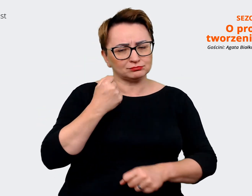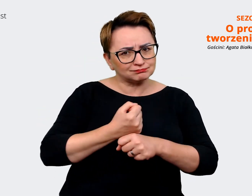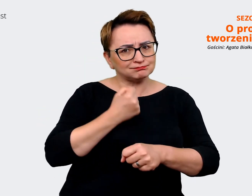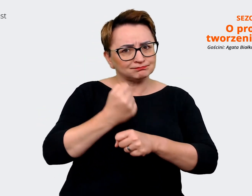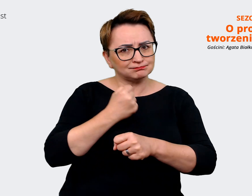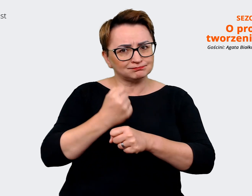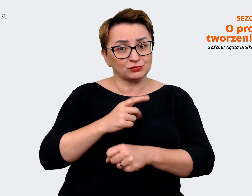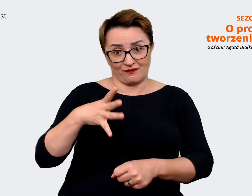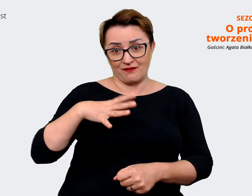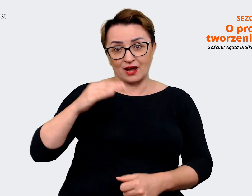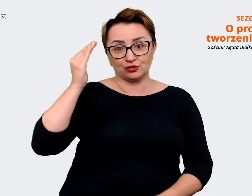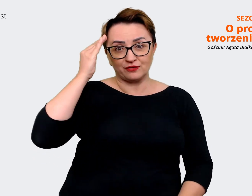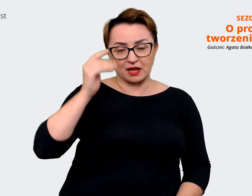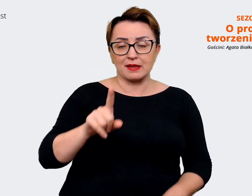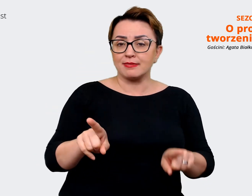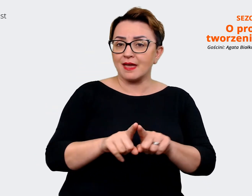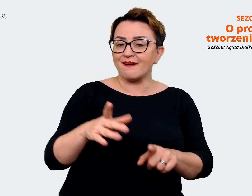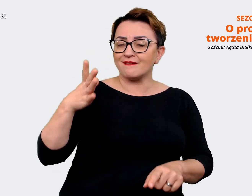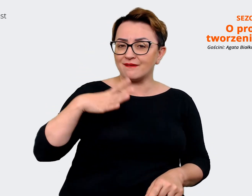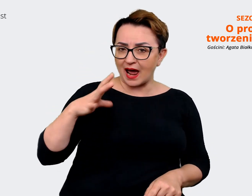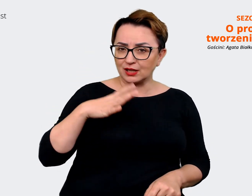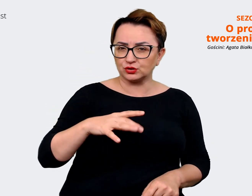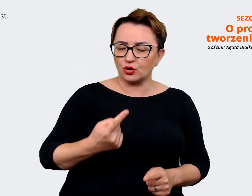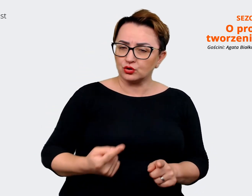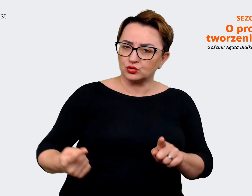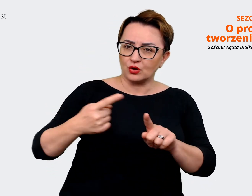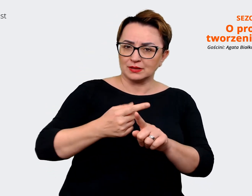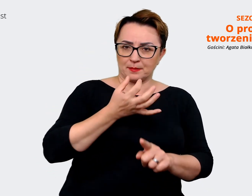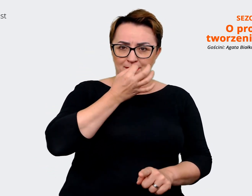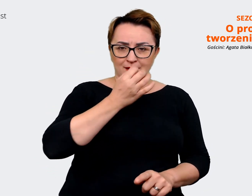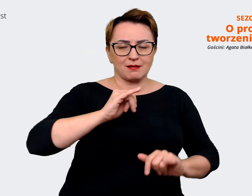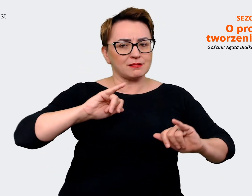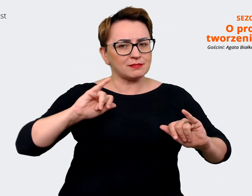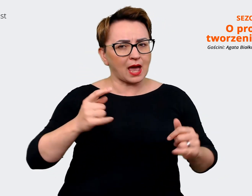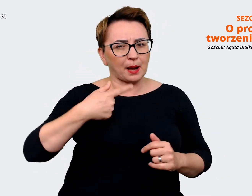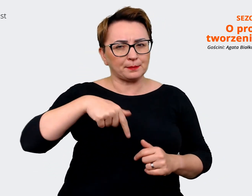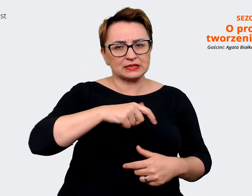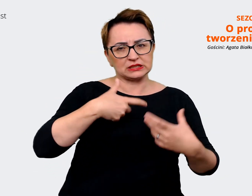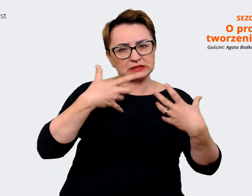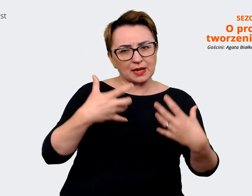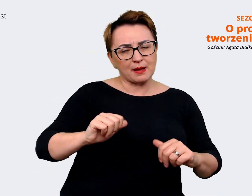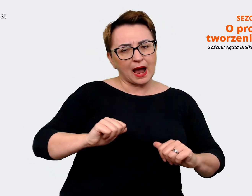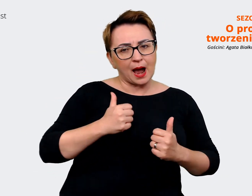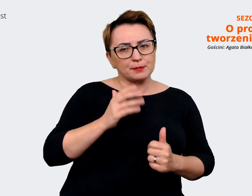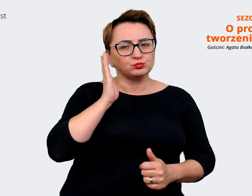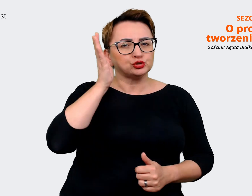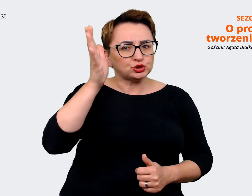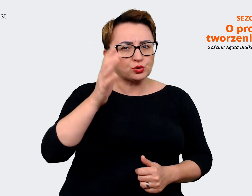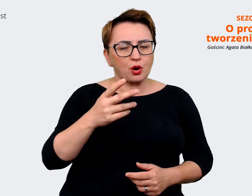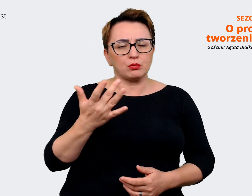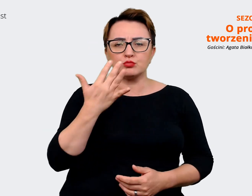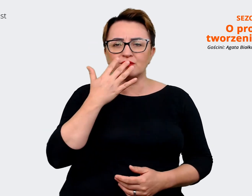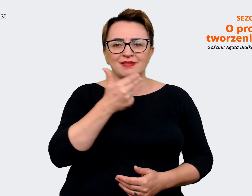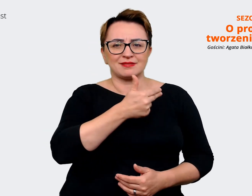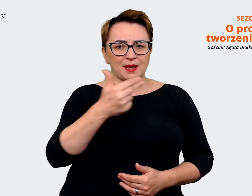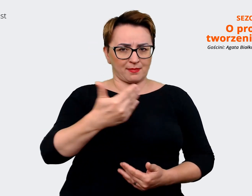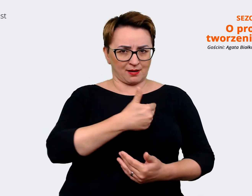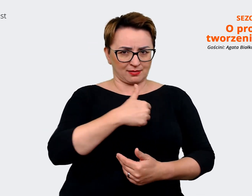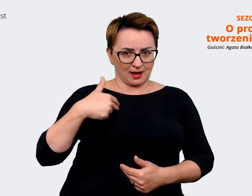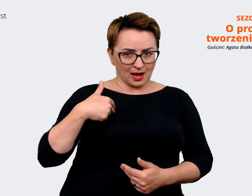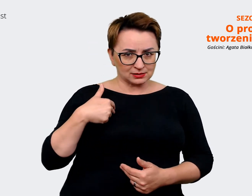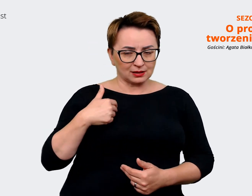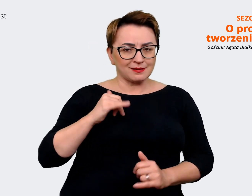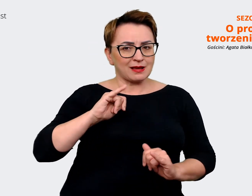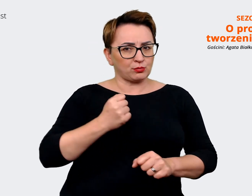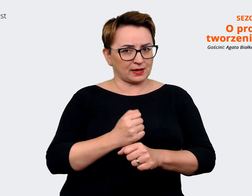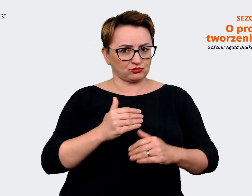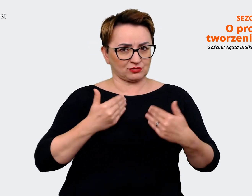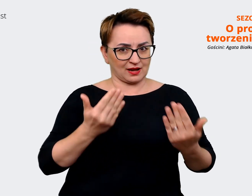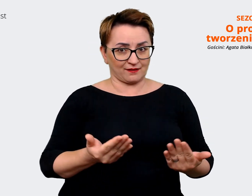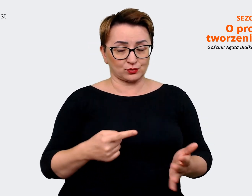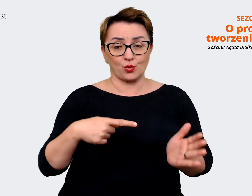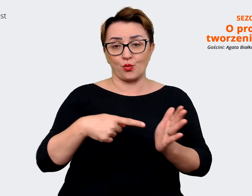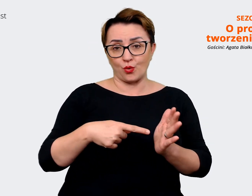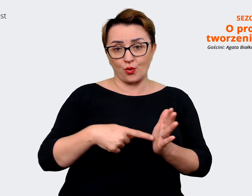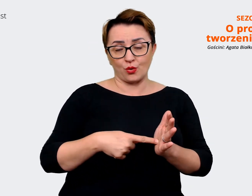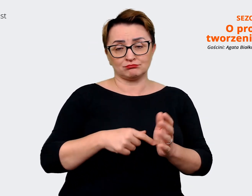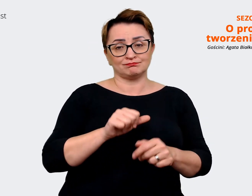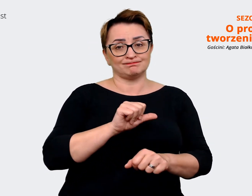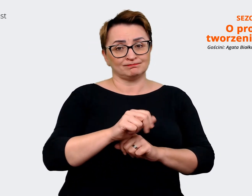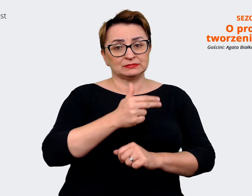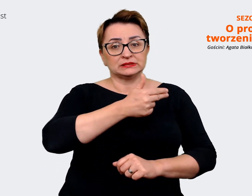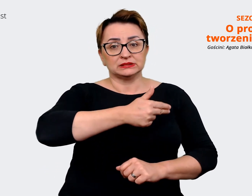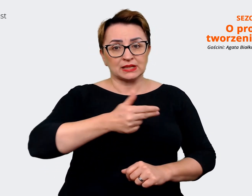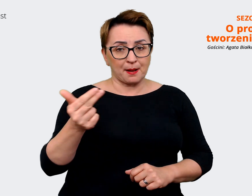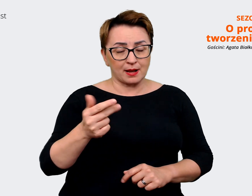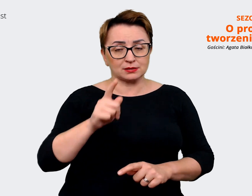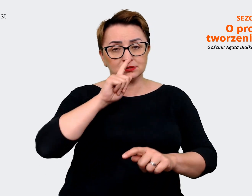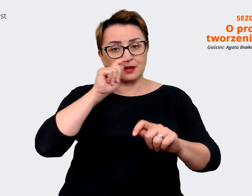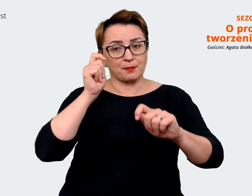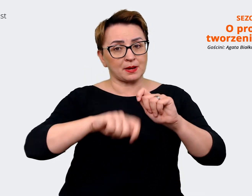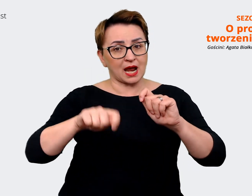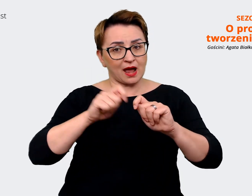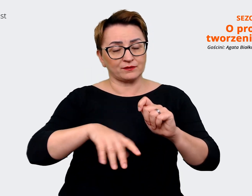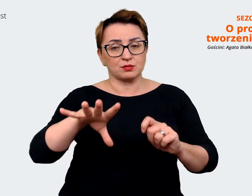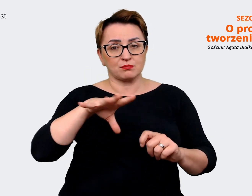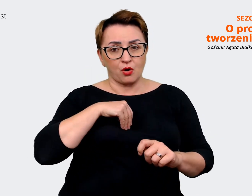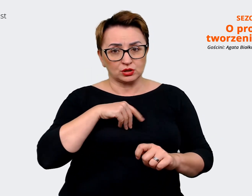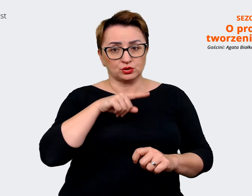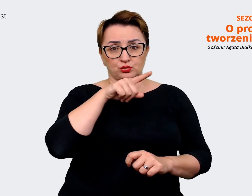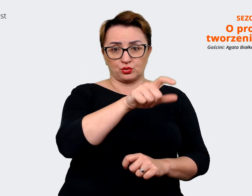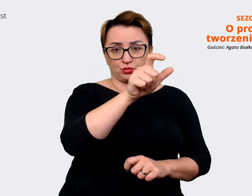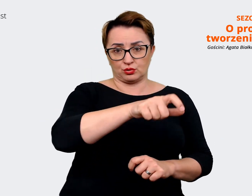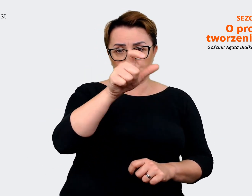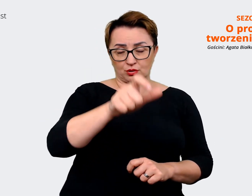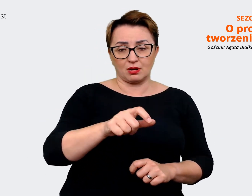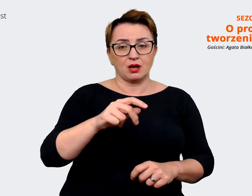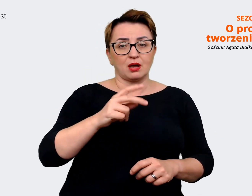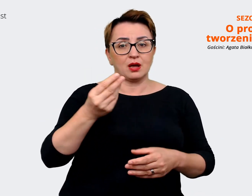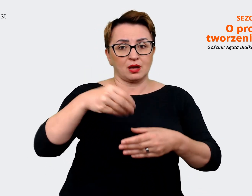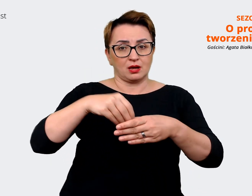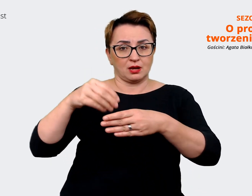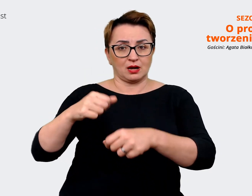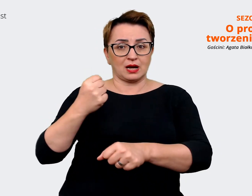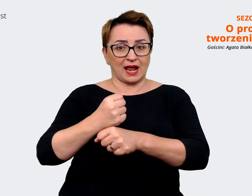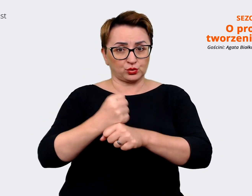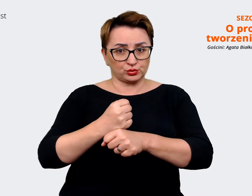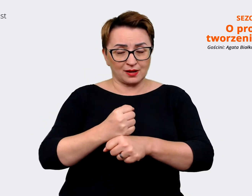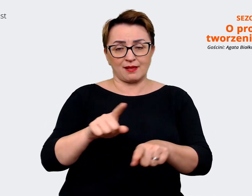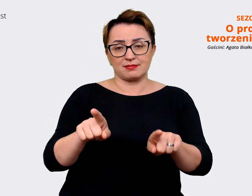Lastly, it's useful to ask ourselves how we want to be talked about as an employer in the future. This aspect can be verified based on the perceptions of recruiters and the market as we perceive it. At least, this applies to our target groups.